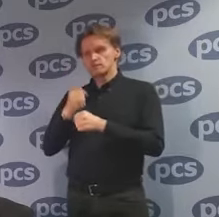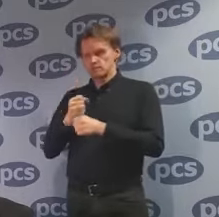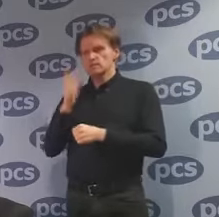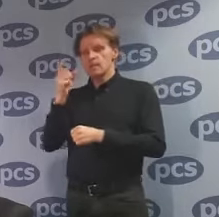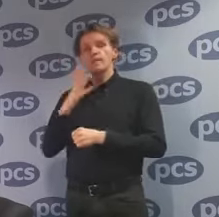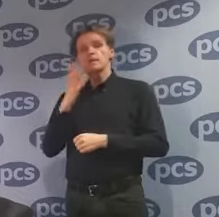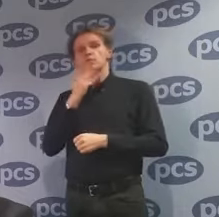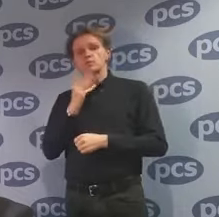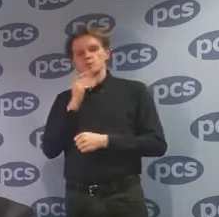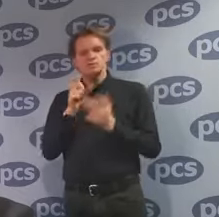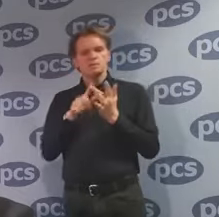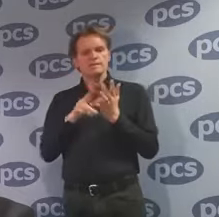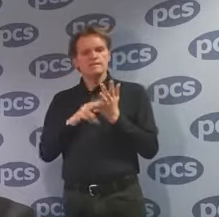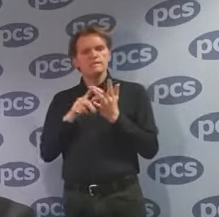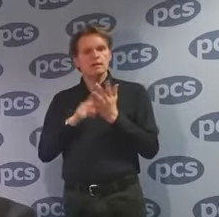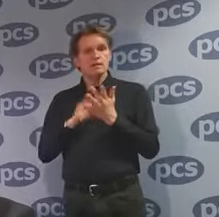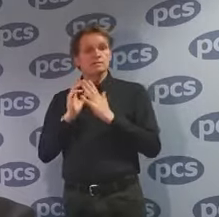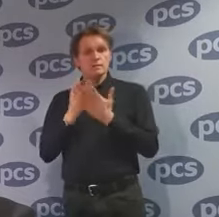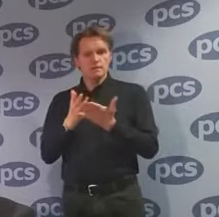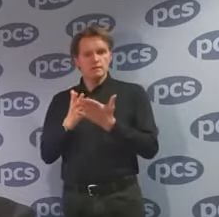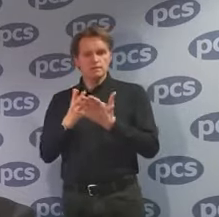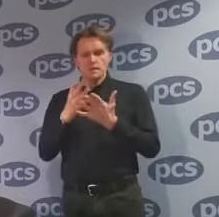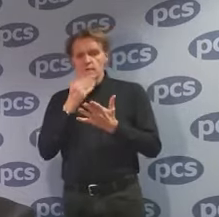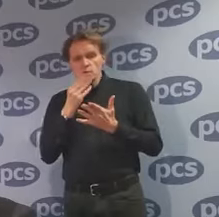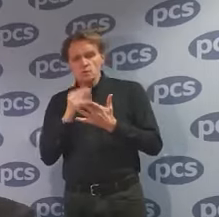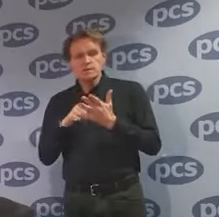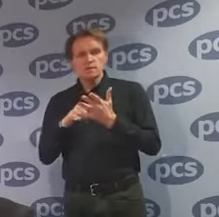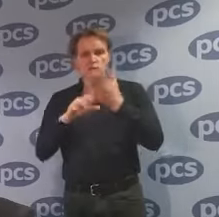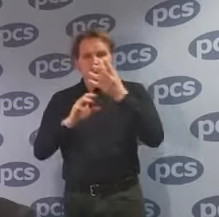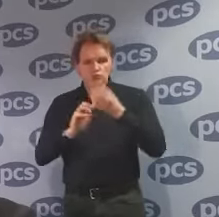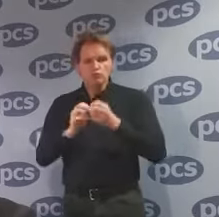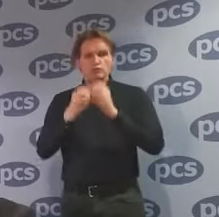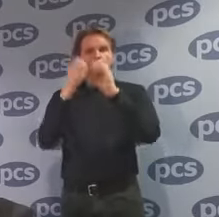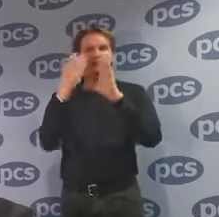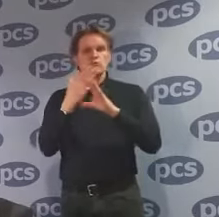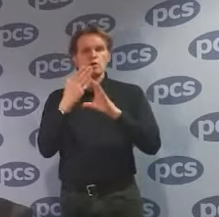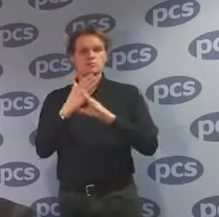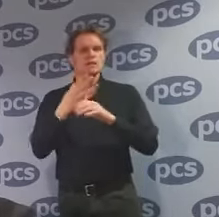create jobs in parts of Britain that the market would never deliver those jobs so